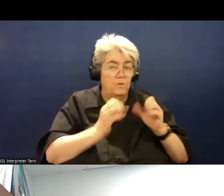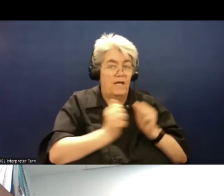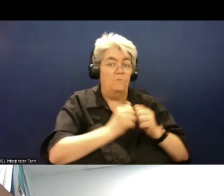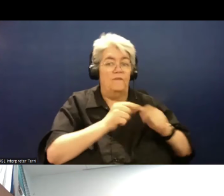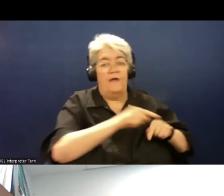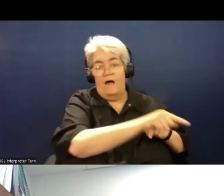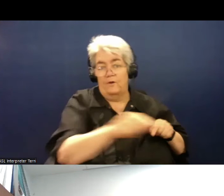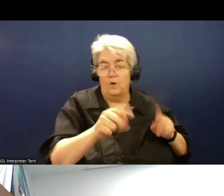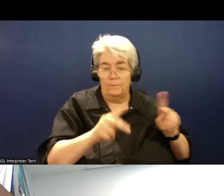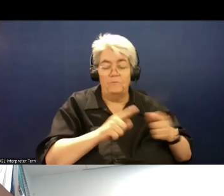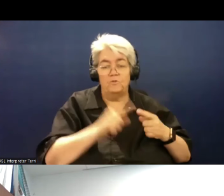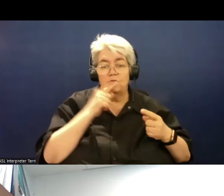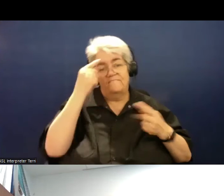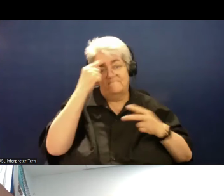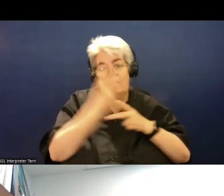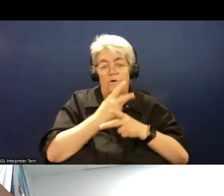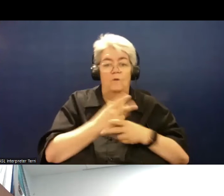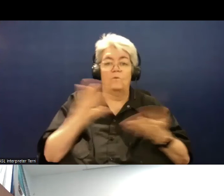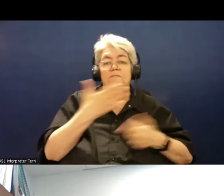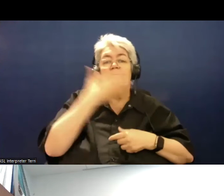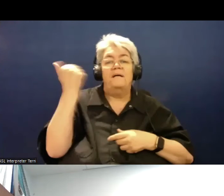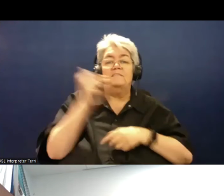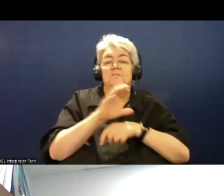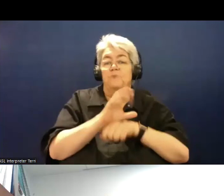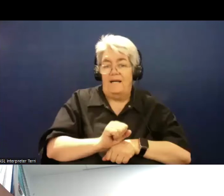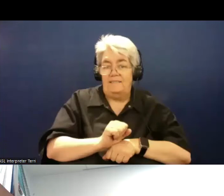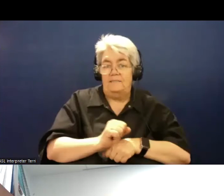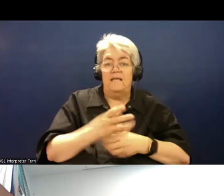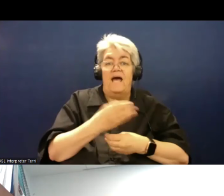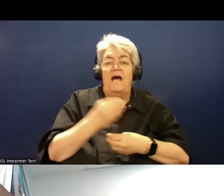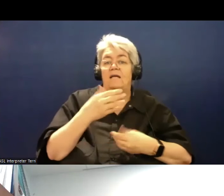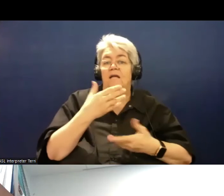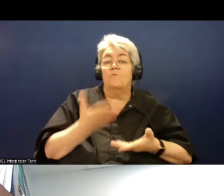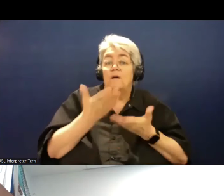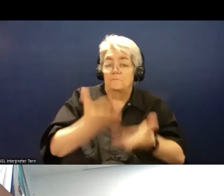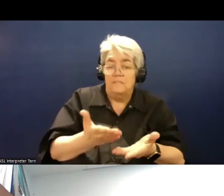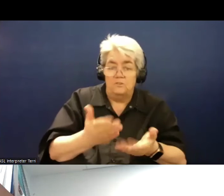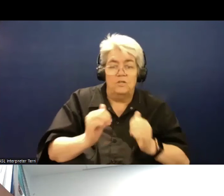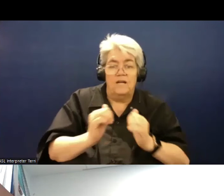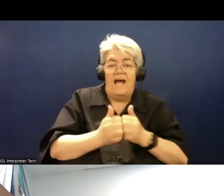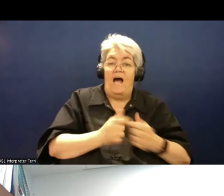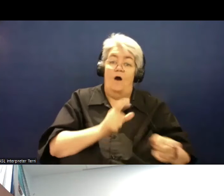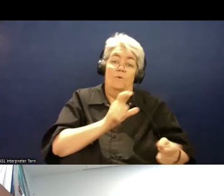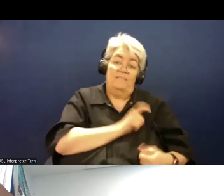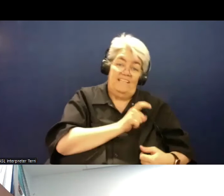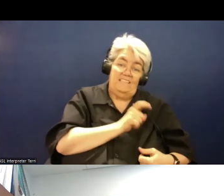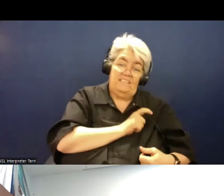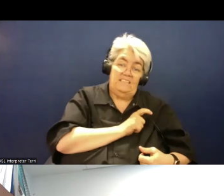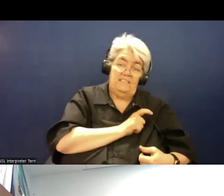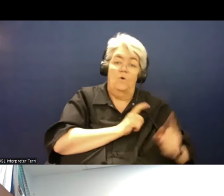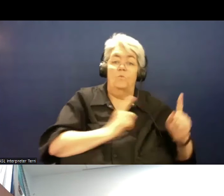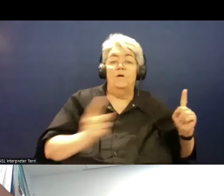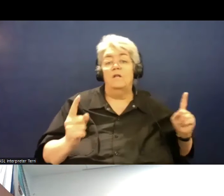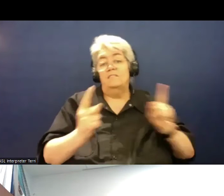TO PROVIDE BEST PRACTICES AND RECOMMENDATIONS IN THE INVOLVEMENT OF LAW ENFORCEMENT AND DEALING WITH INDIVIDUALS THAT ARE